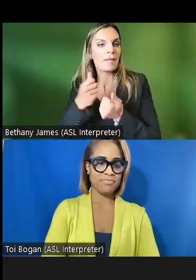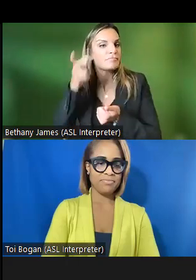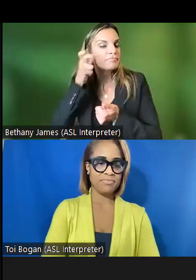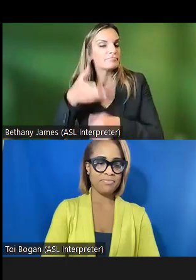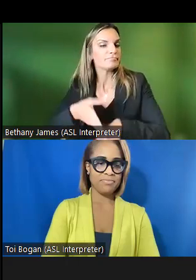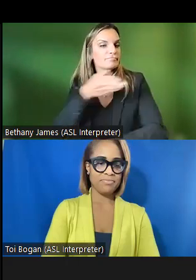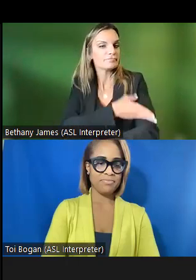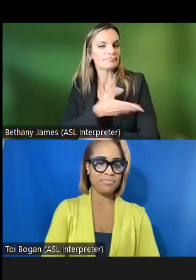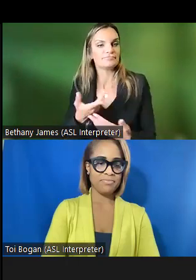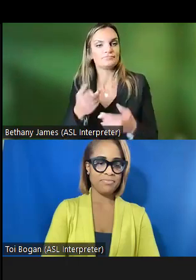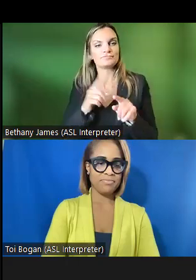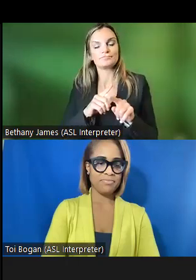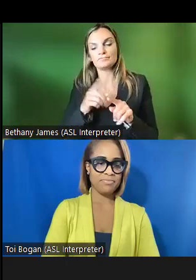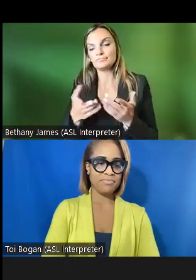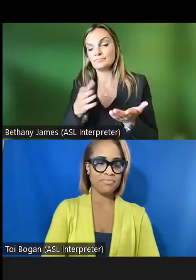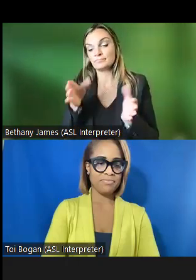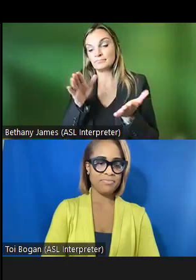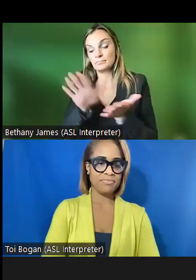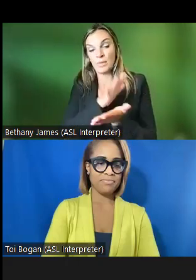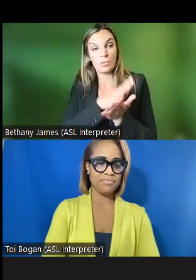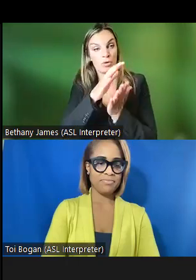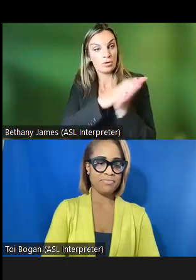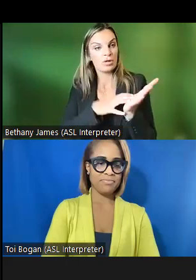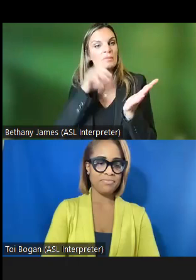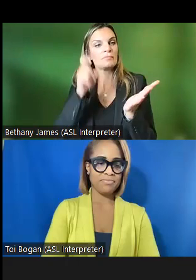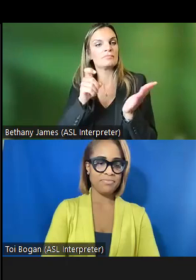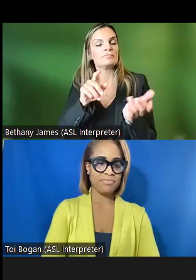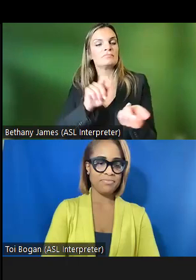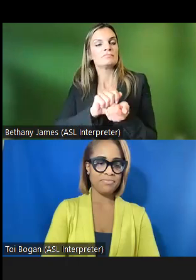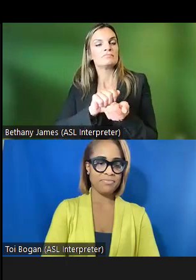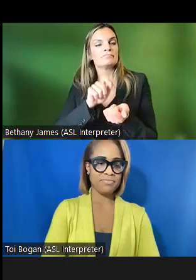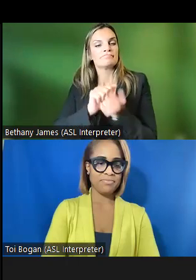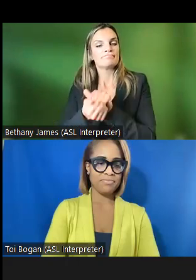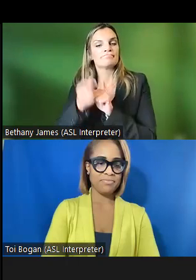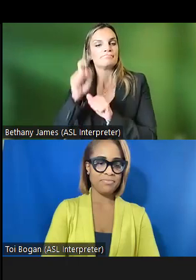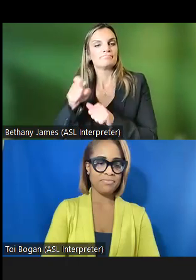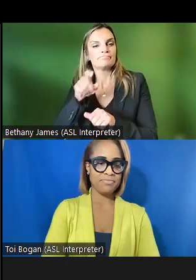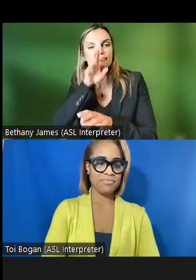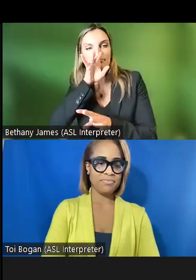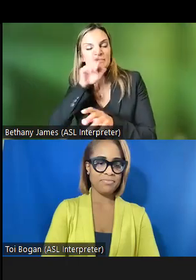for programs, captioning, Braille, large print, notetakers.